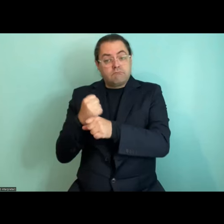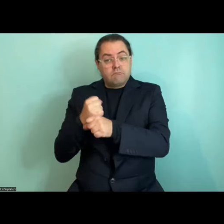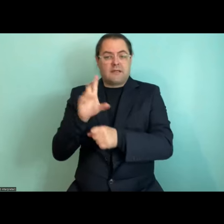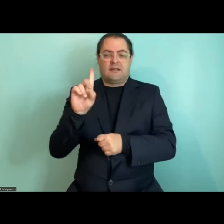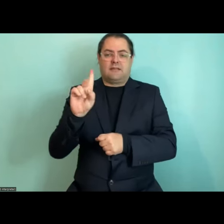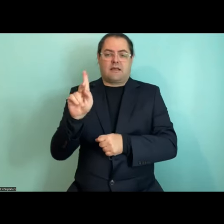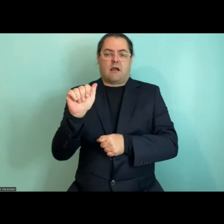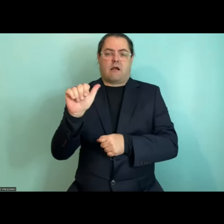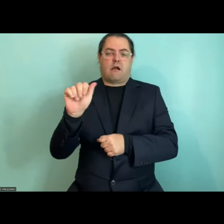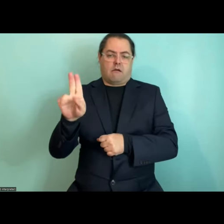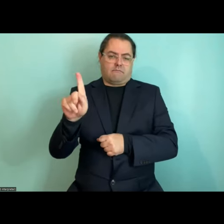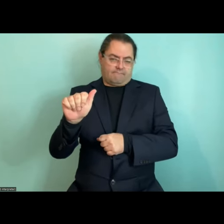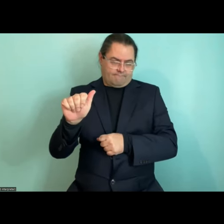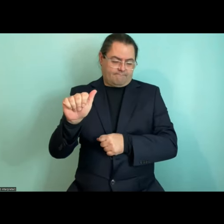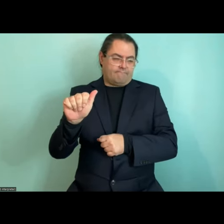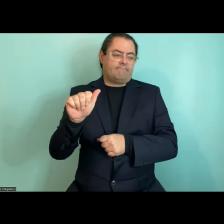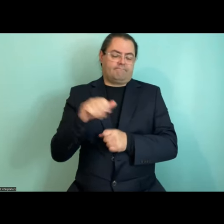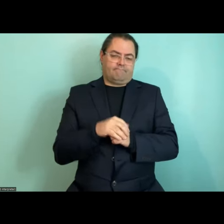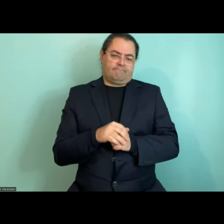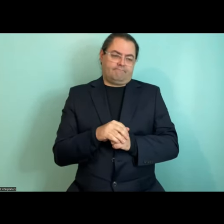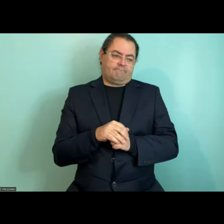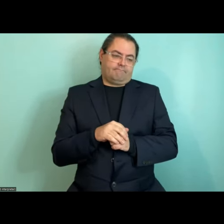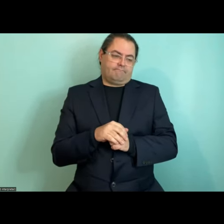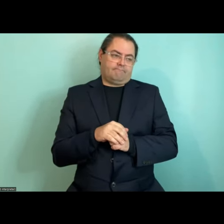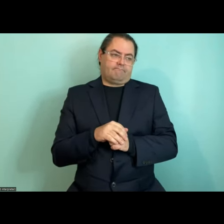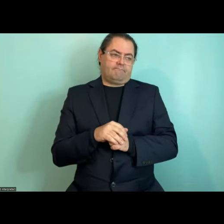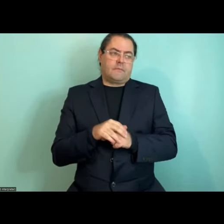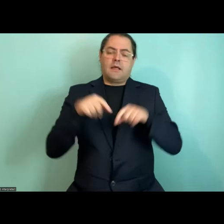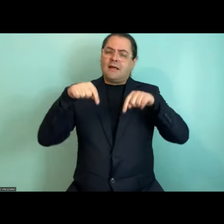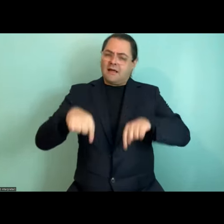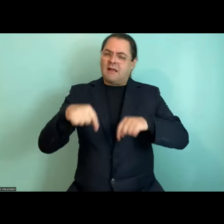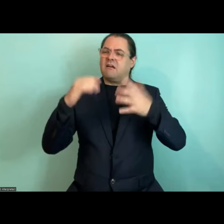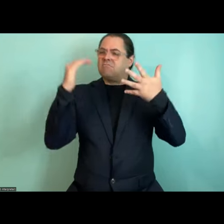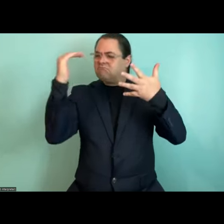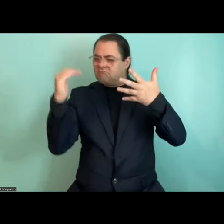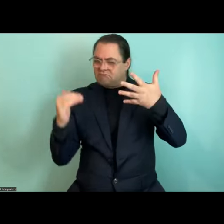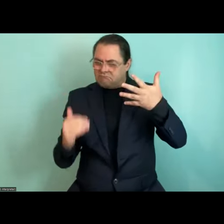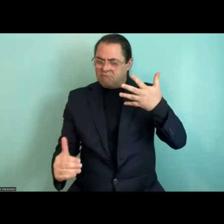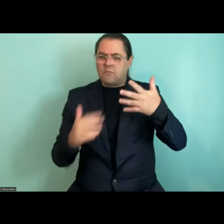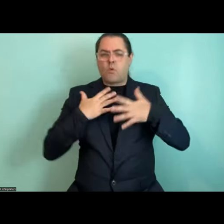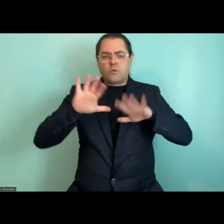09:58:22 accuracy picky particularly among the pharmacy on a vacation and Chrissy don't